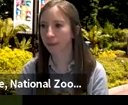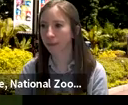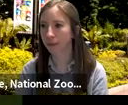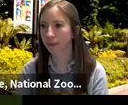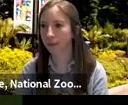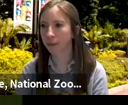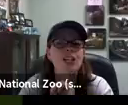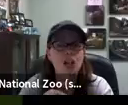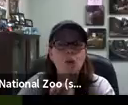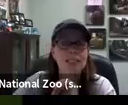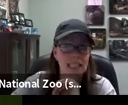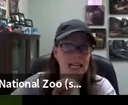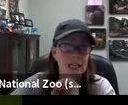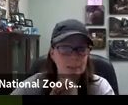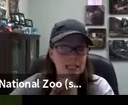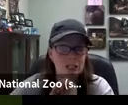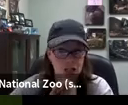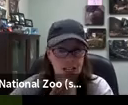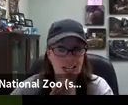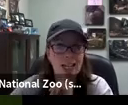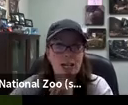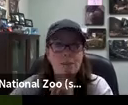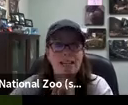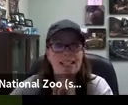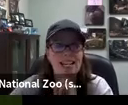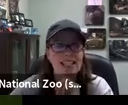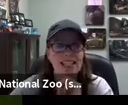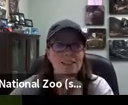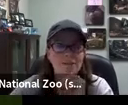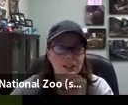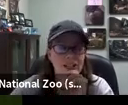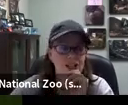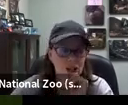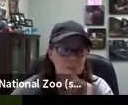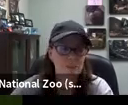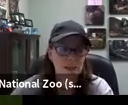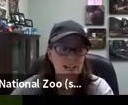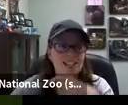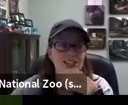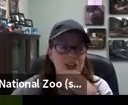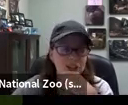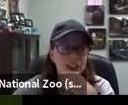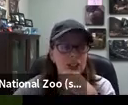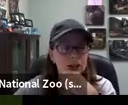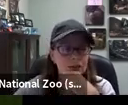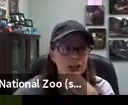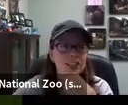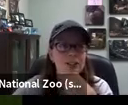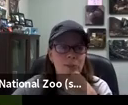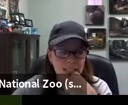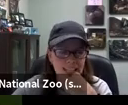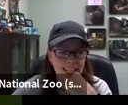the "monkey no climb" tree because it has these very sharp spines! So there you are,